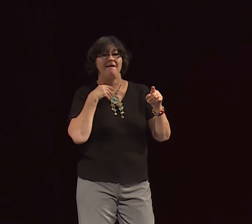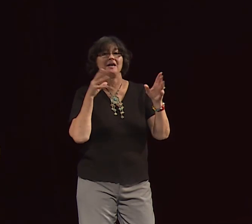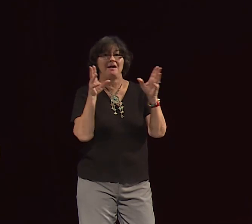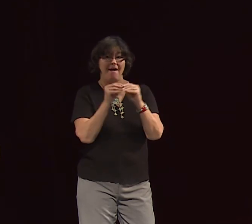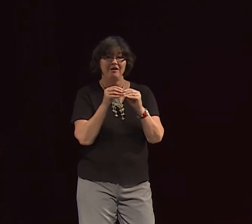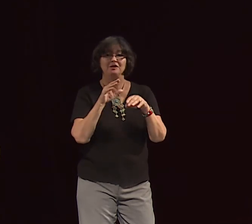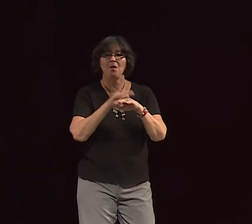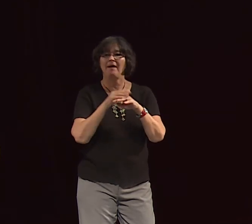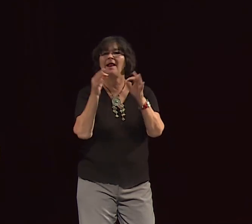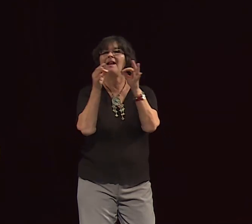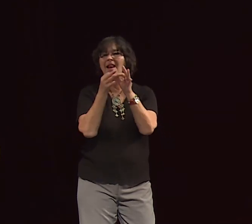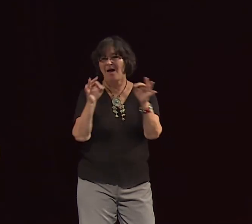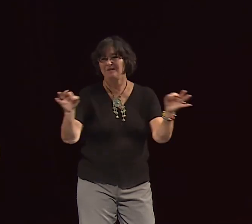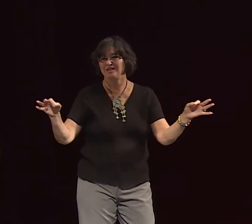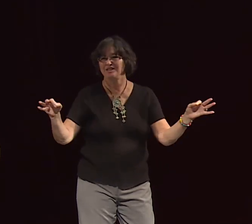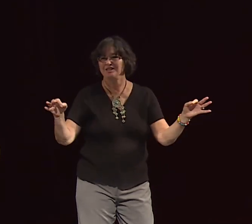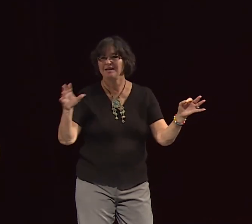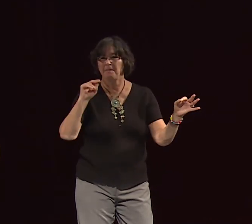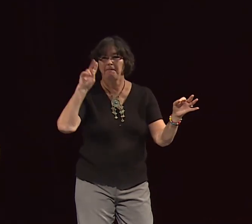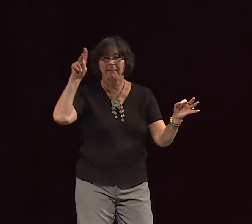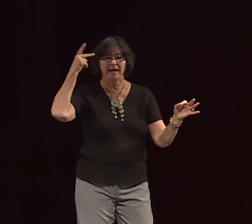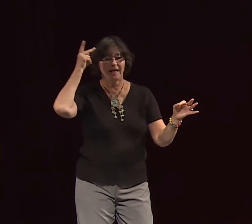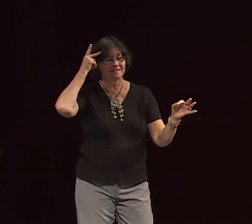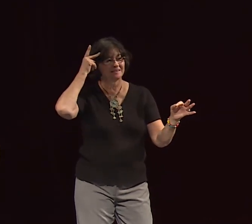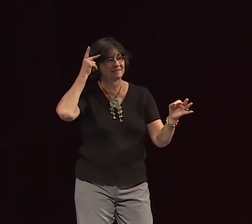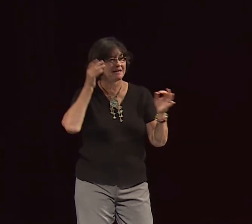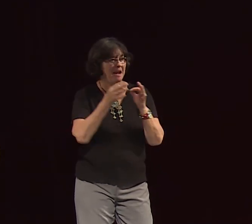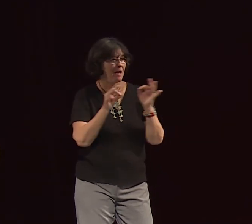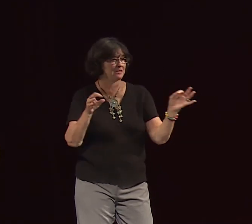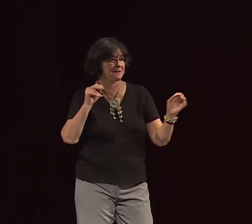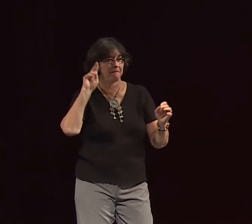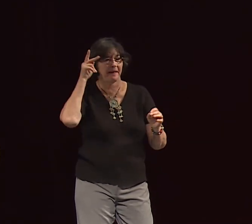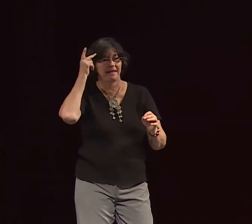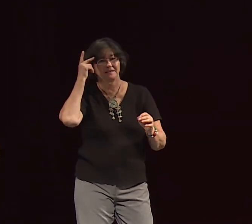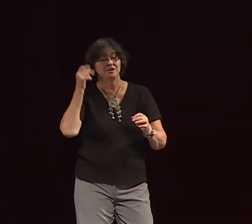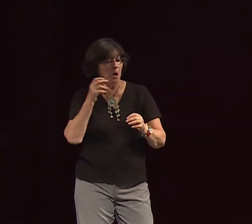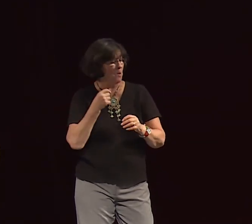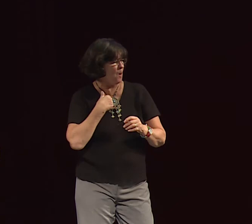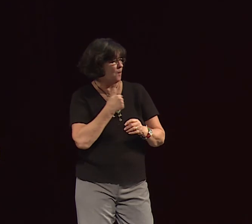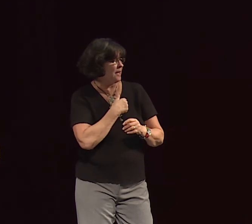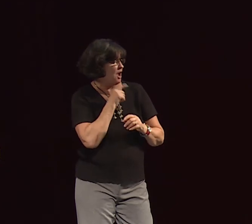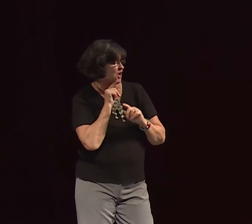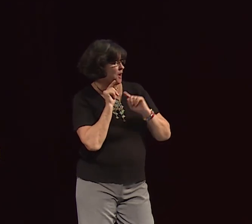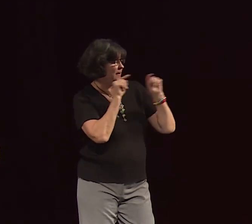And, um, we will have...